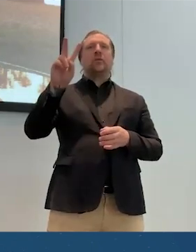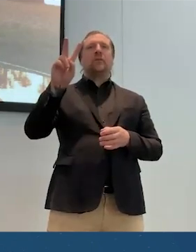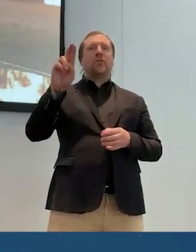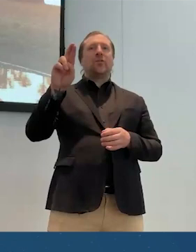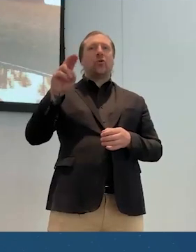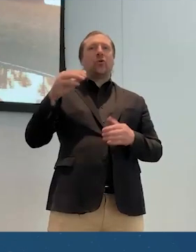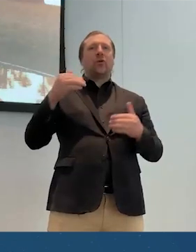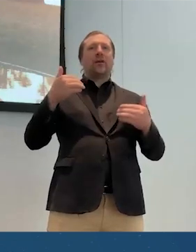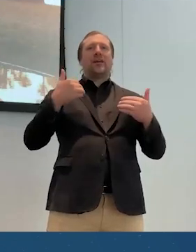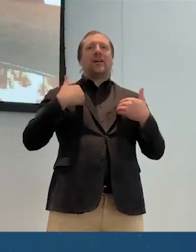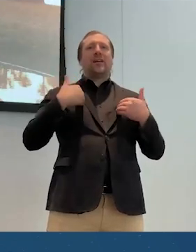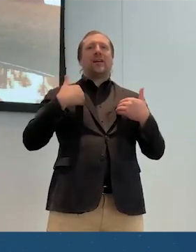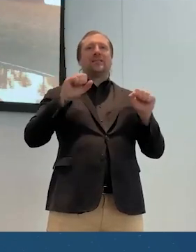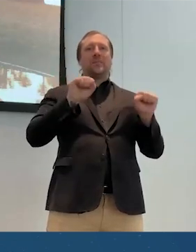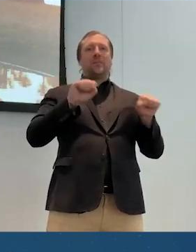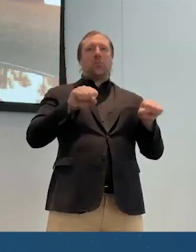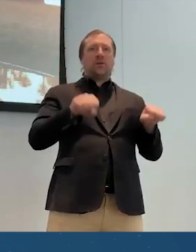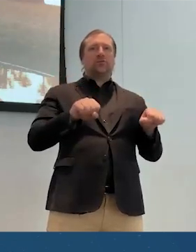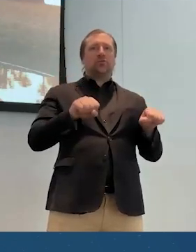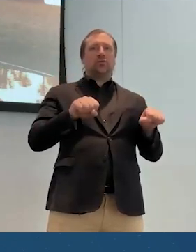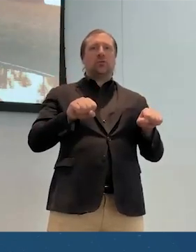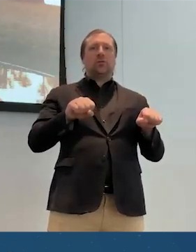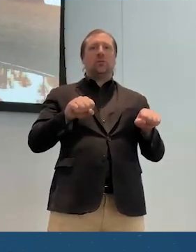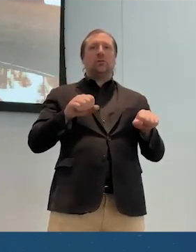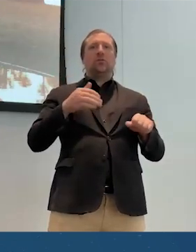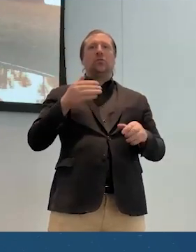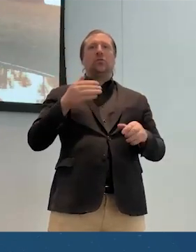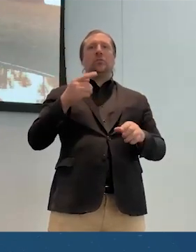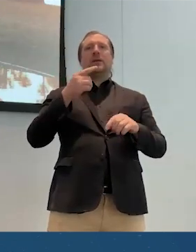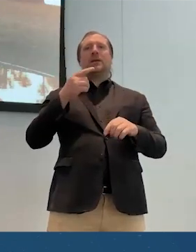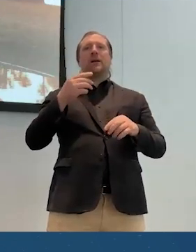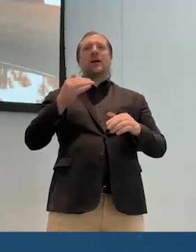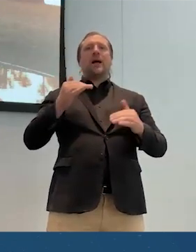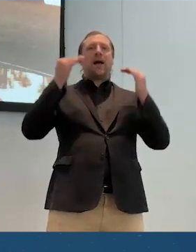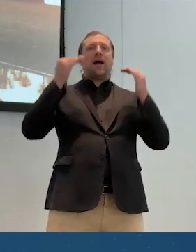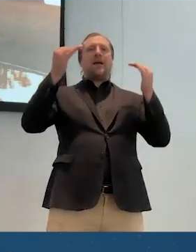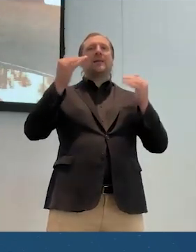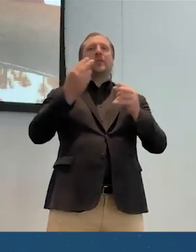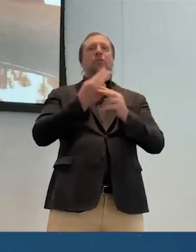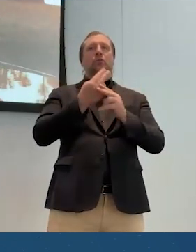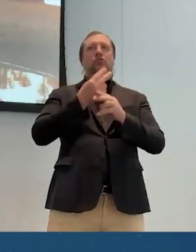to impact the user experience and to make the impossible possible.